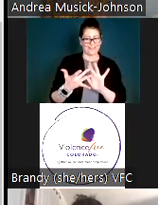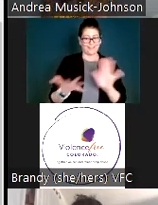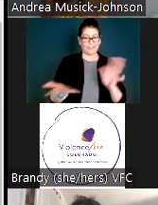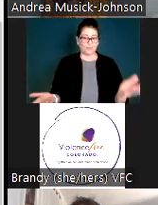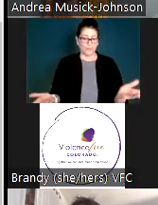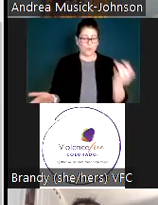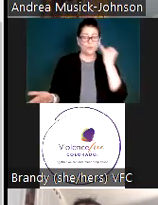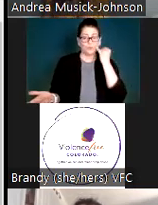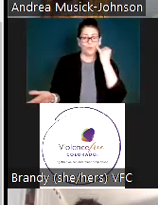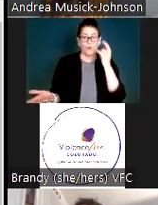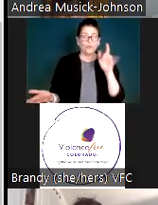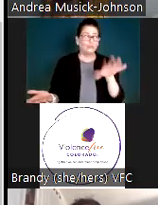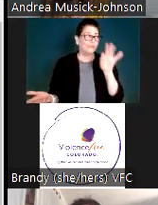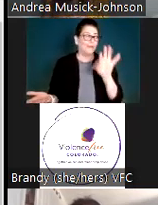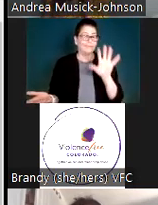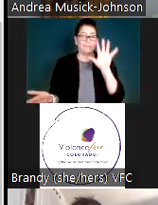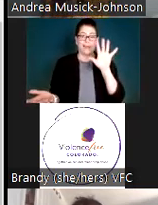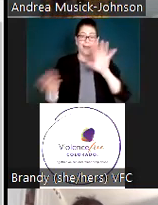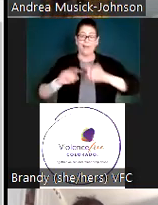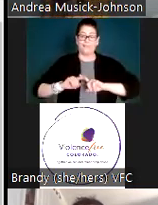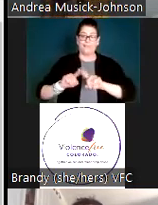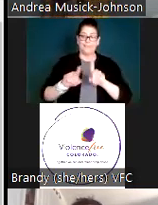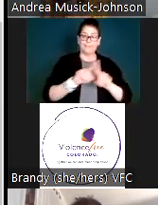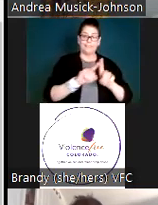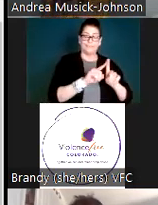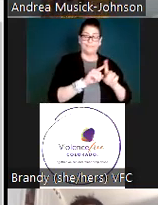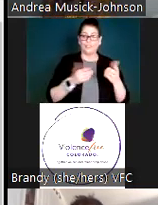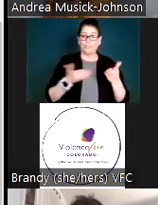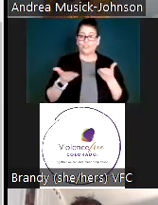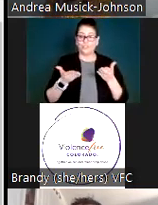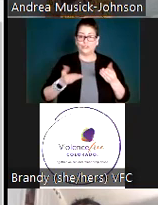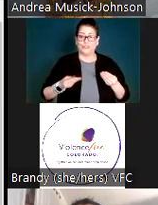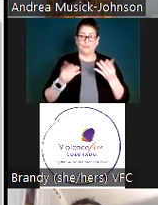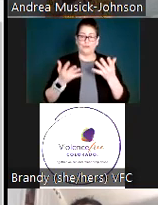you found 5 different service providers, and you wanted to kind of call each one of them,